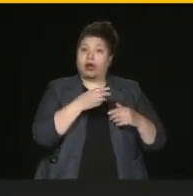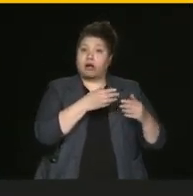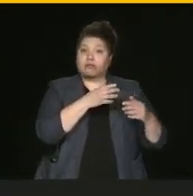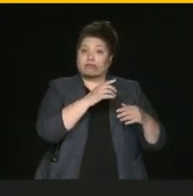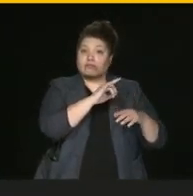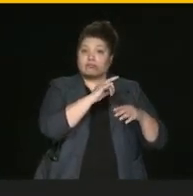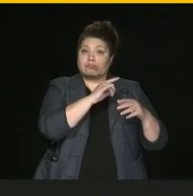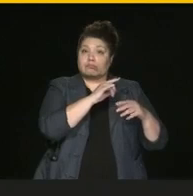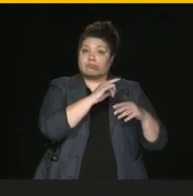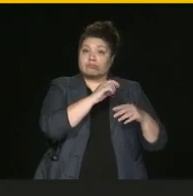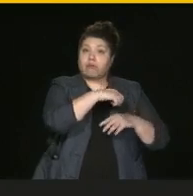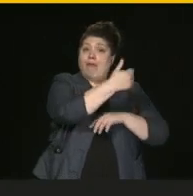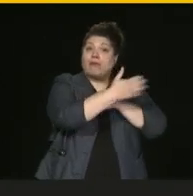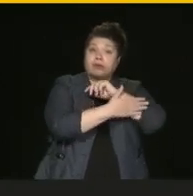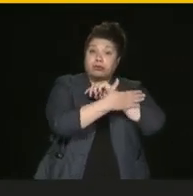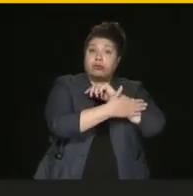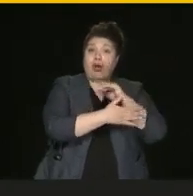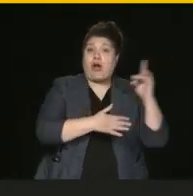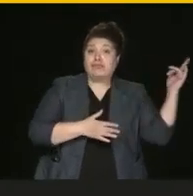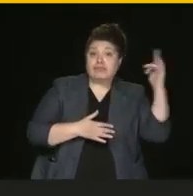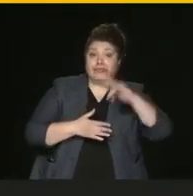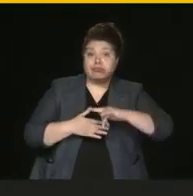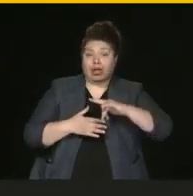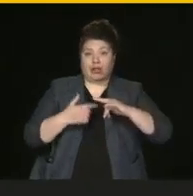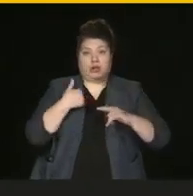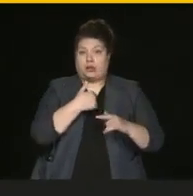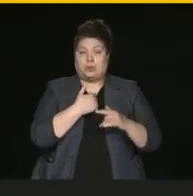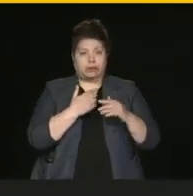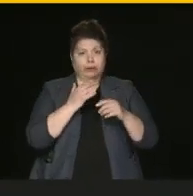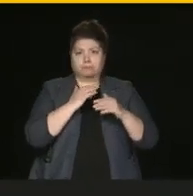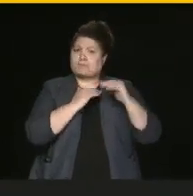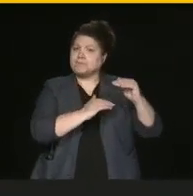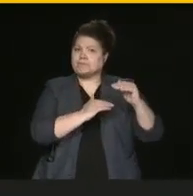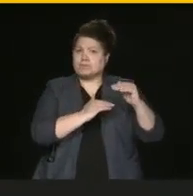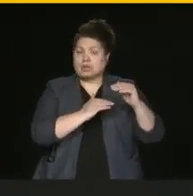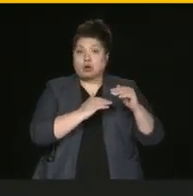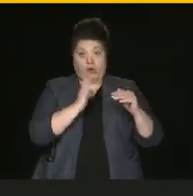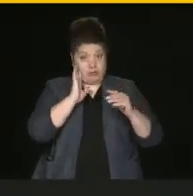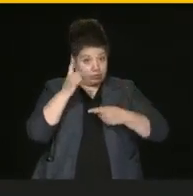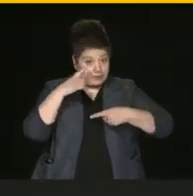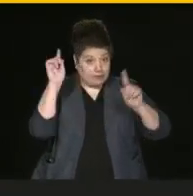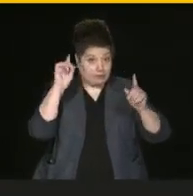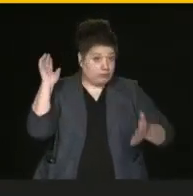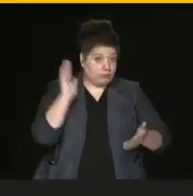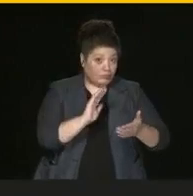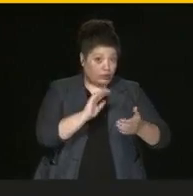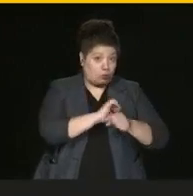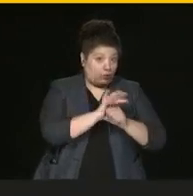PREVENTING THE IMPORTATION OF